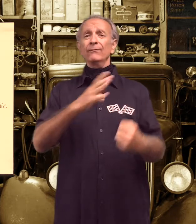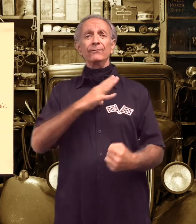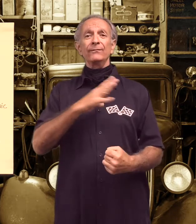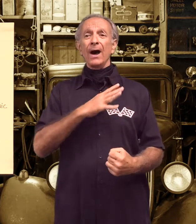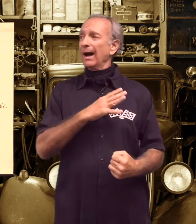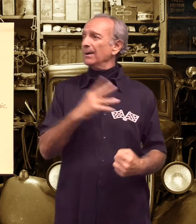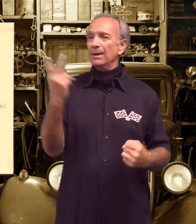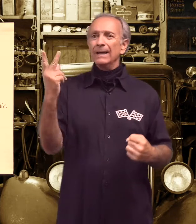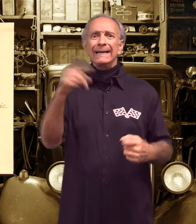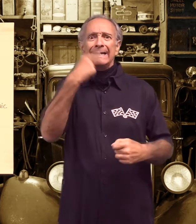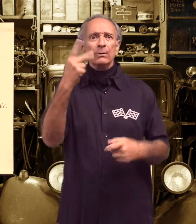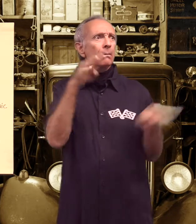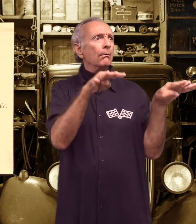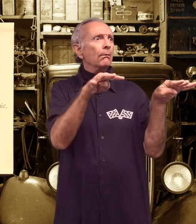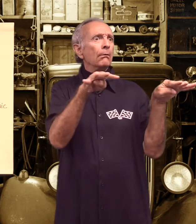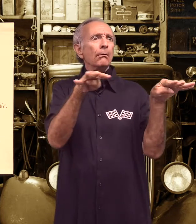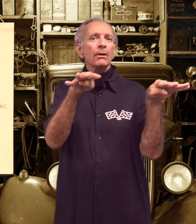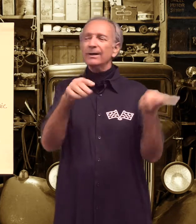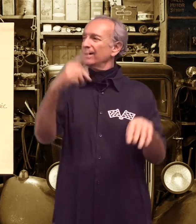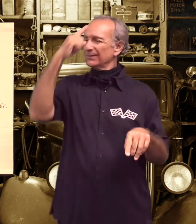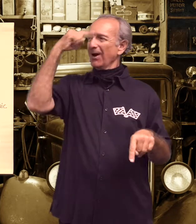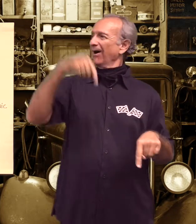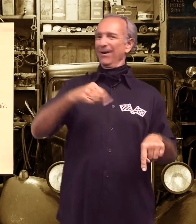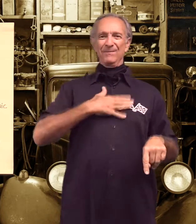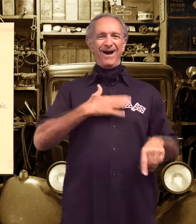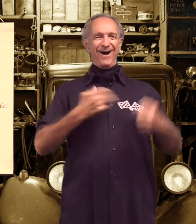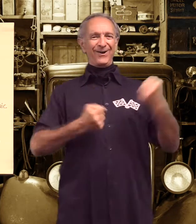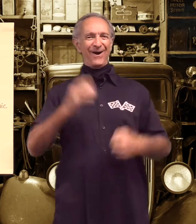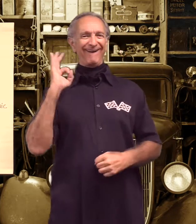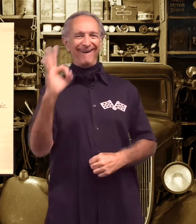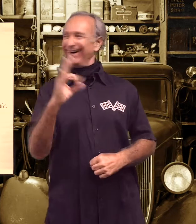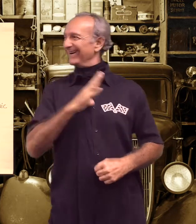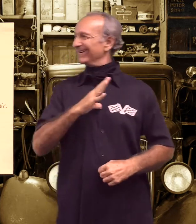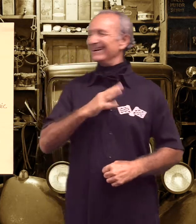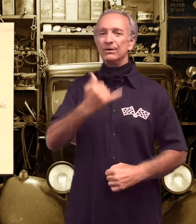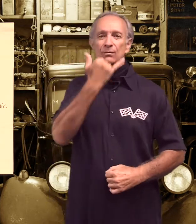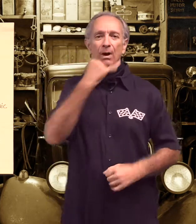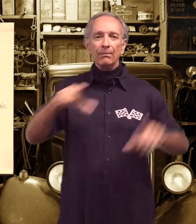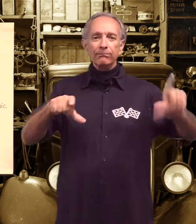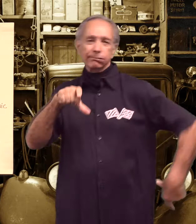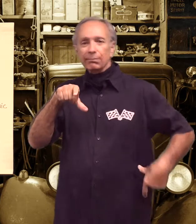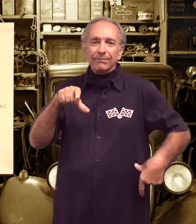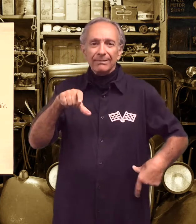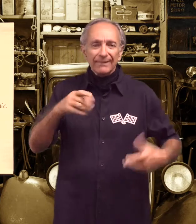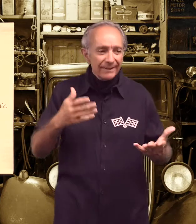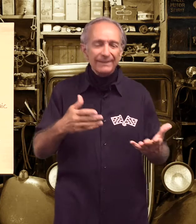Although the ride seems fine, hearing people tend to notice and gawk at those noisy problems. So deaf people think everything's fine but they would be wrong.